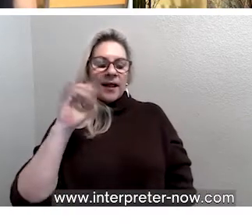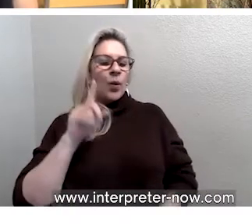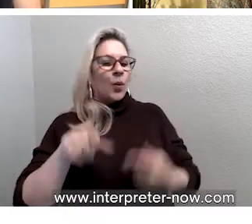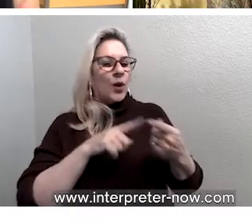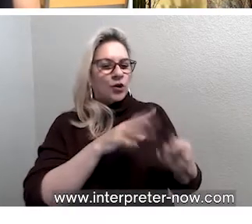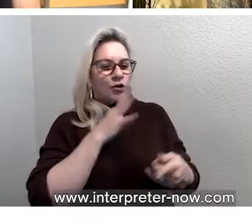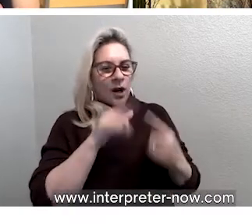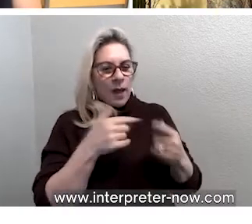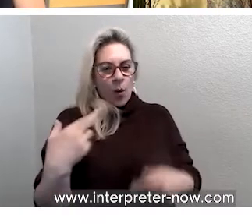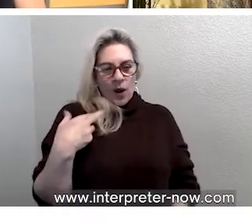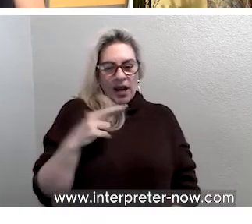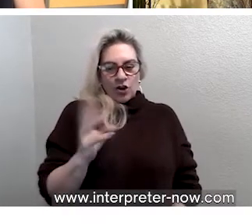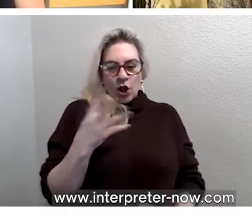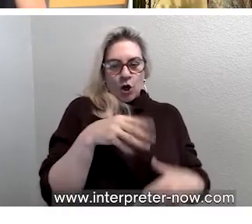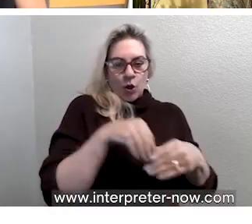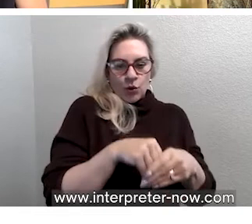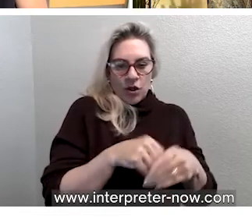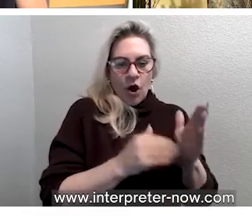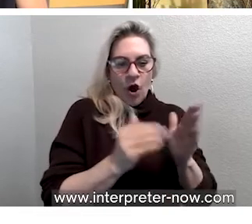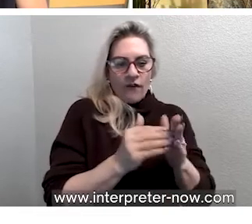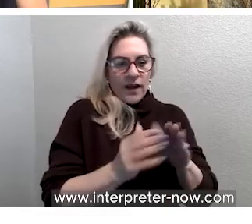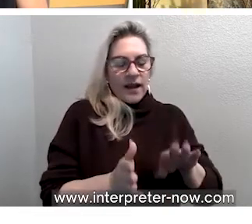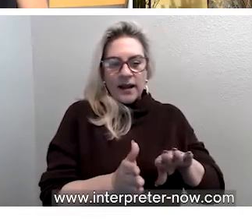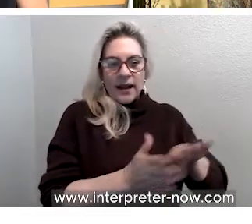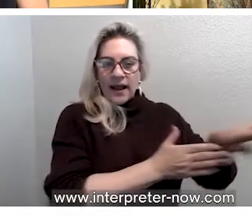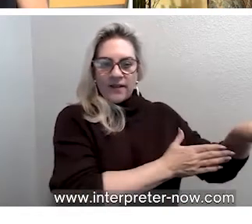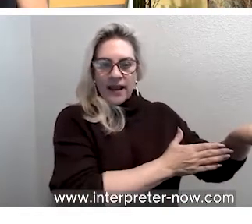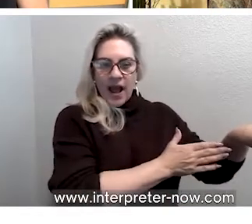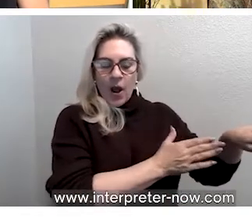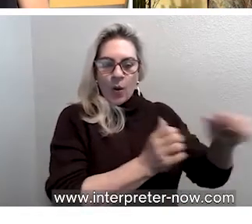It's often left out of diversity, equity, and inclusion work.